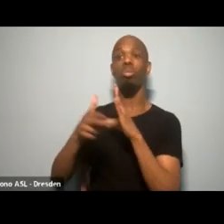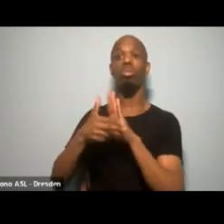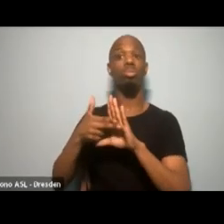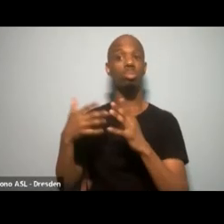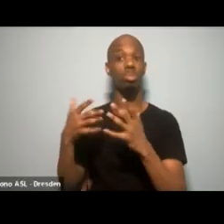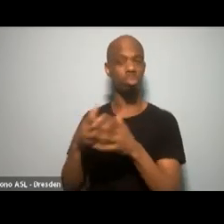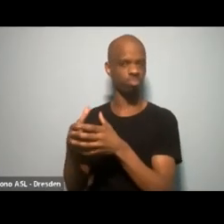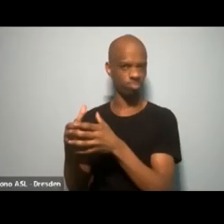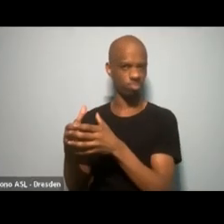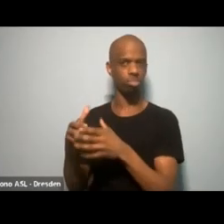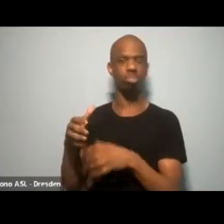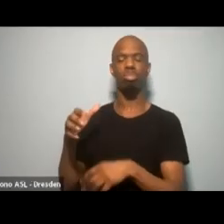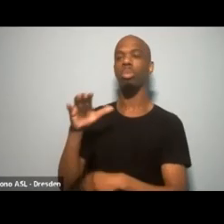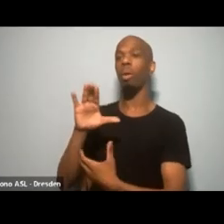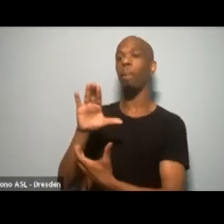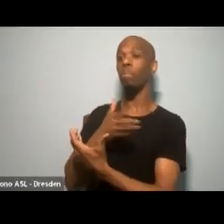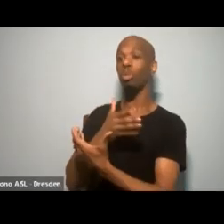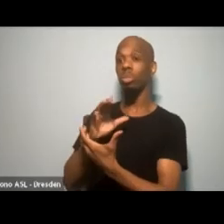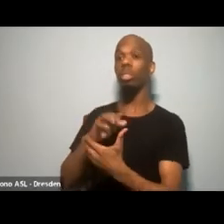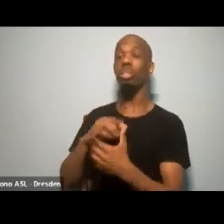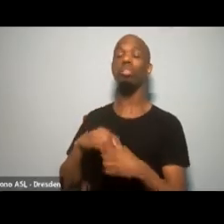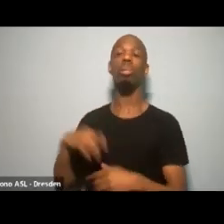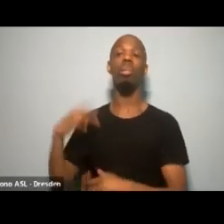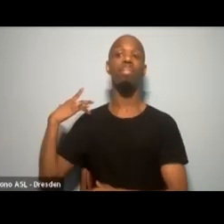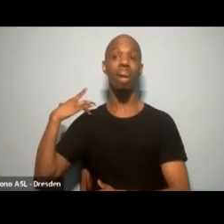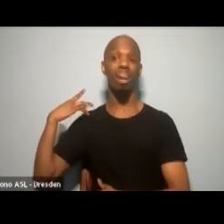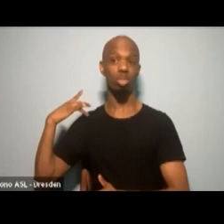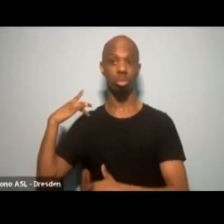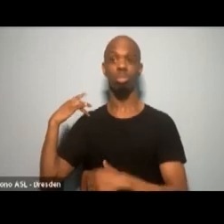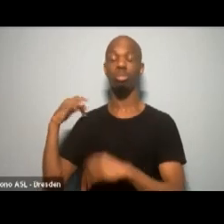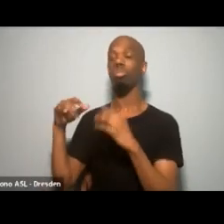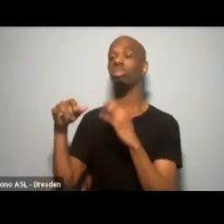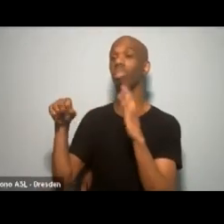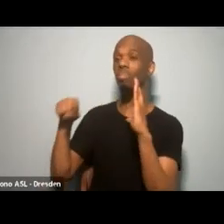fashion, film, and IT,